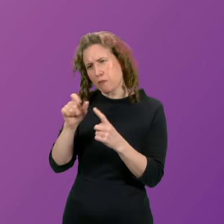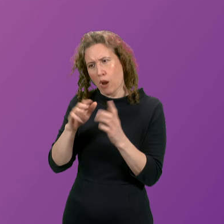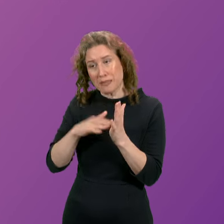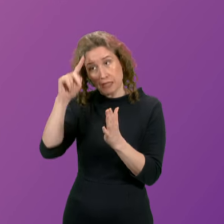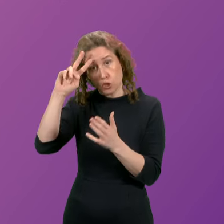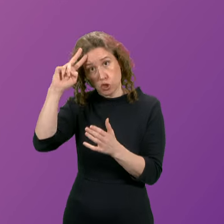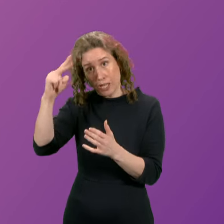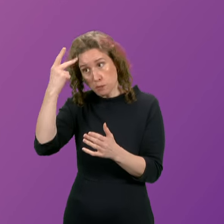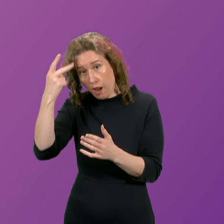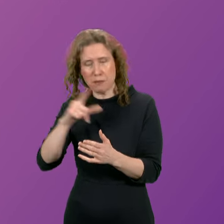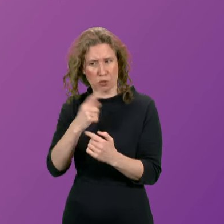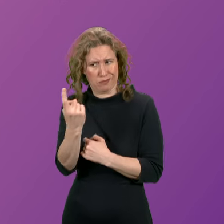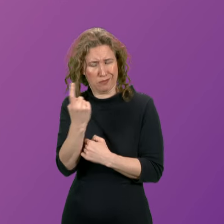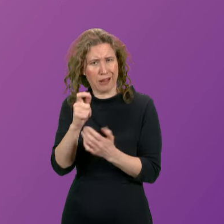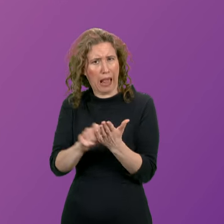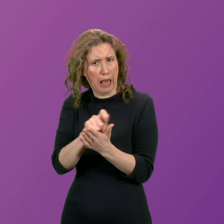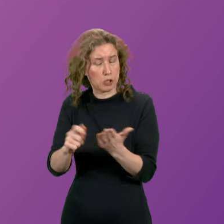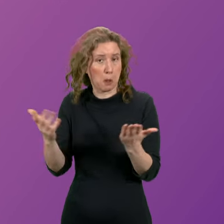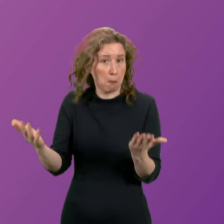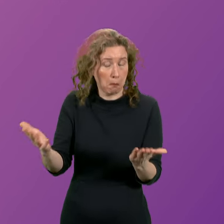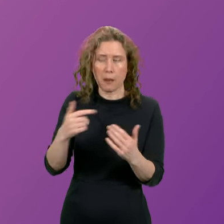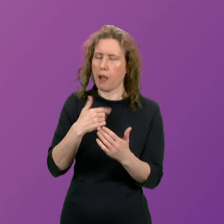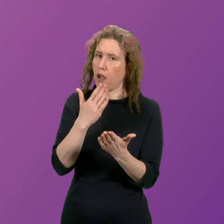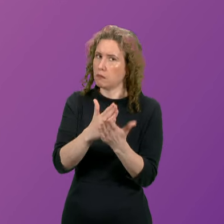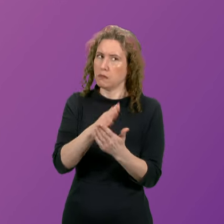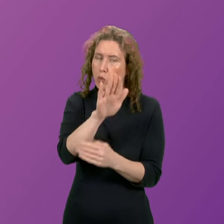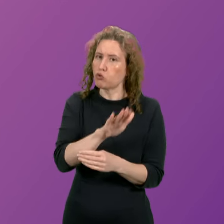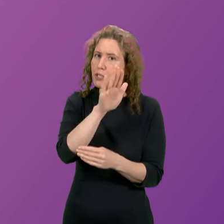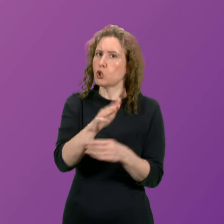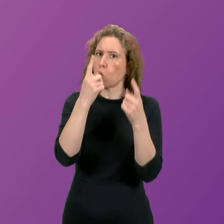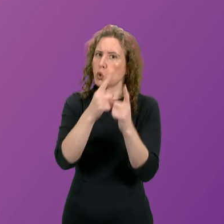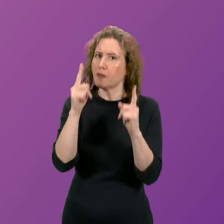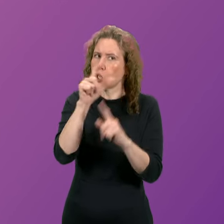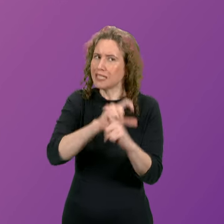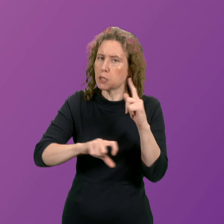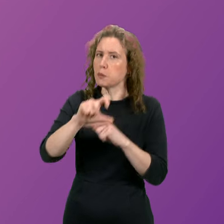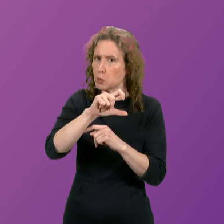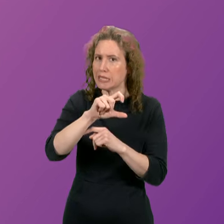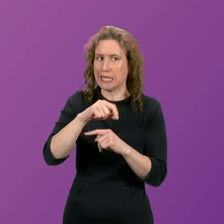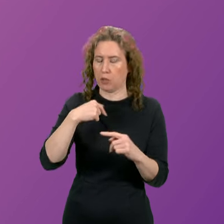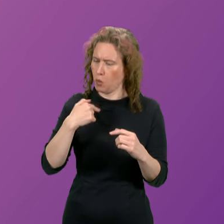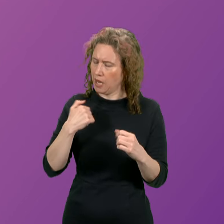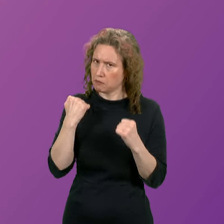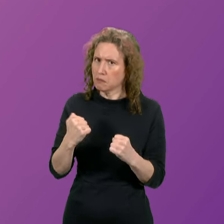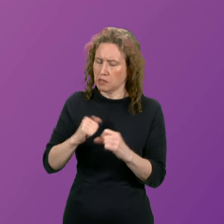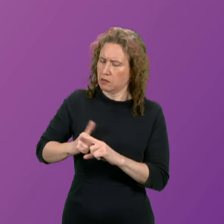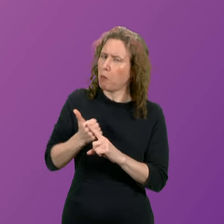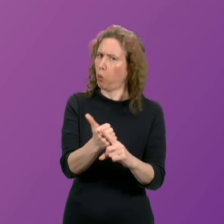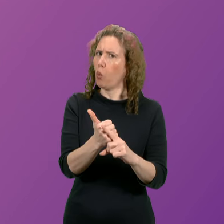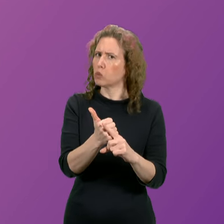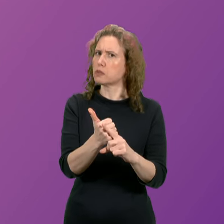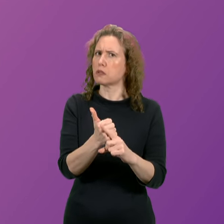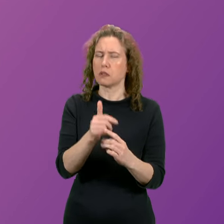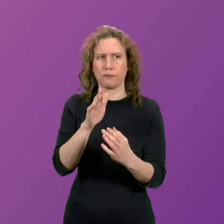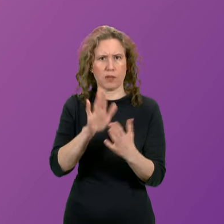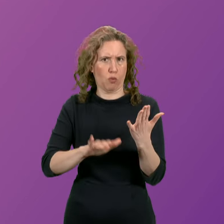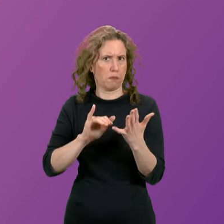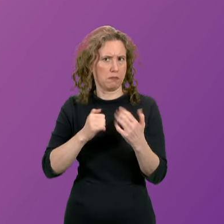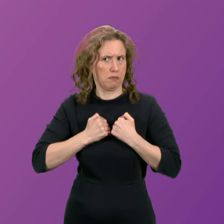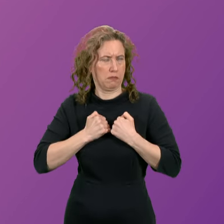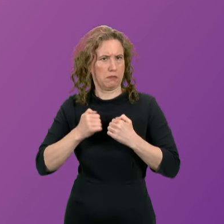graduate visa route. However, I assure our university community of the Scottish